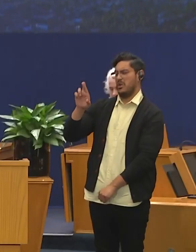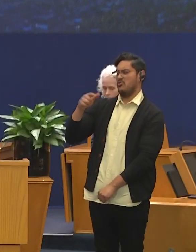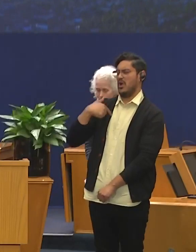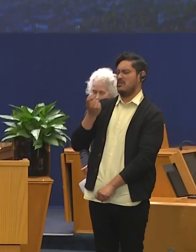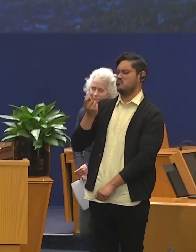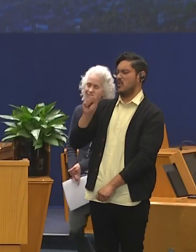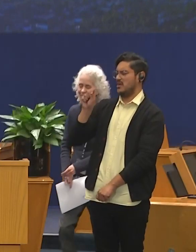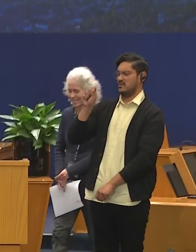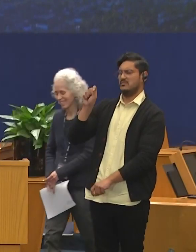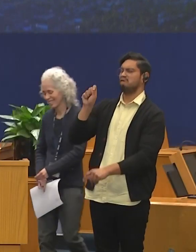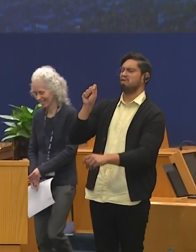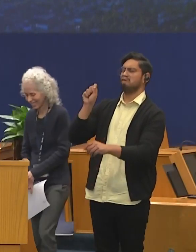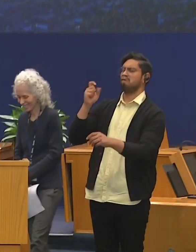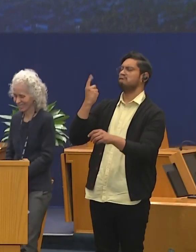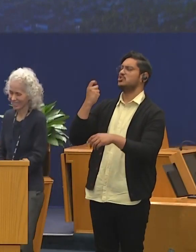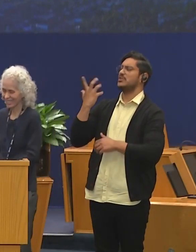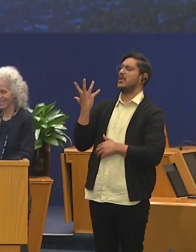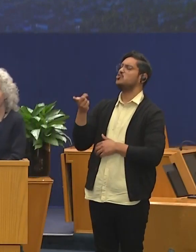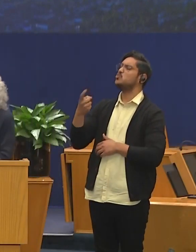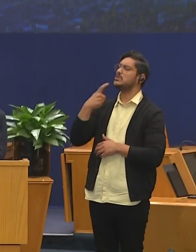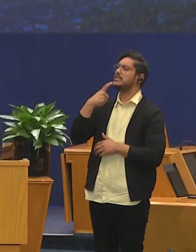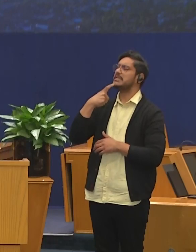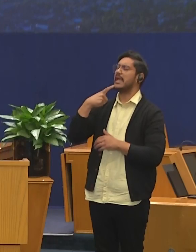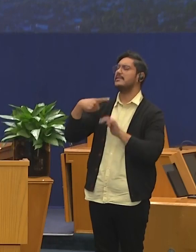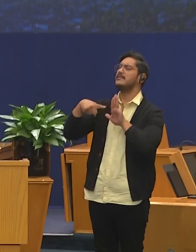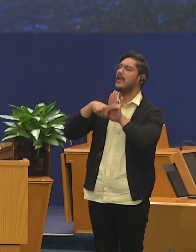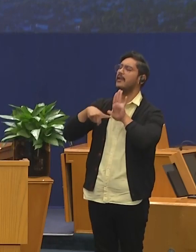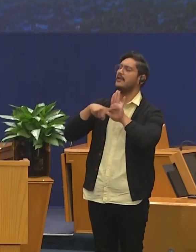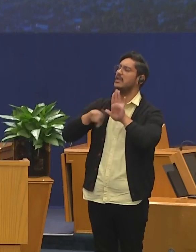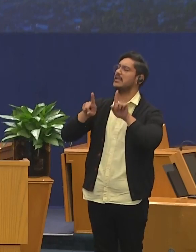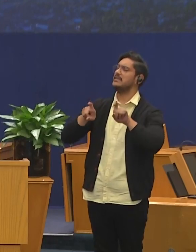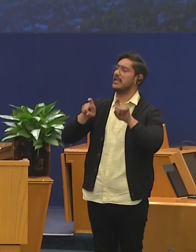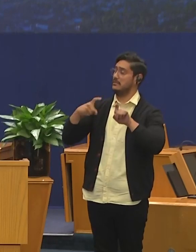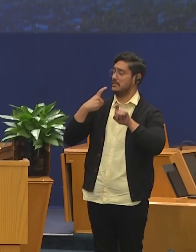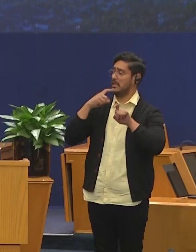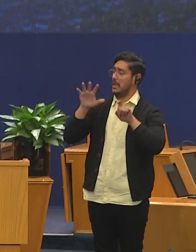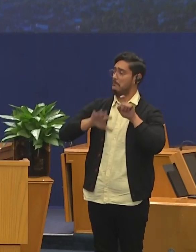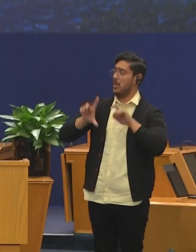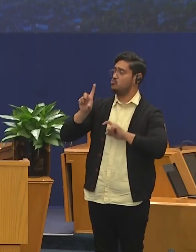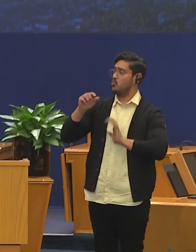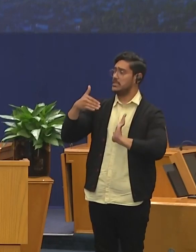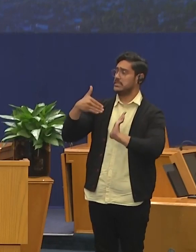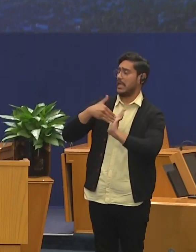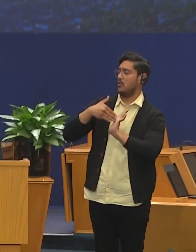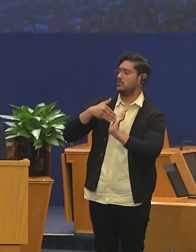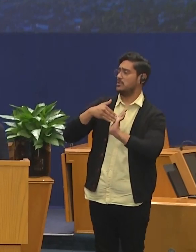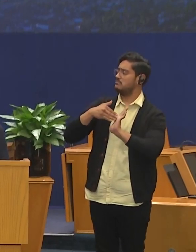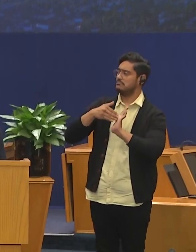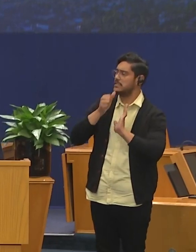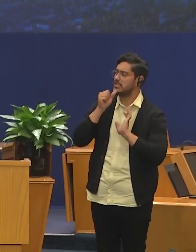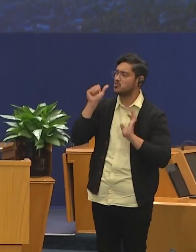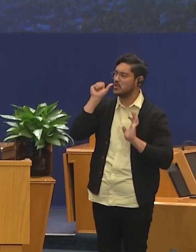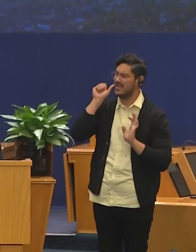I'M TRYING TO BETTER UNDERSTAND THE NUMBER OF NEGATIVE LAB REFERRED TO. I THINK YOU SAID IT WAS AROUND